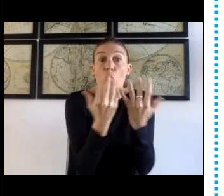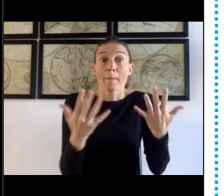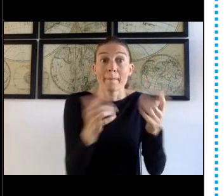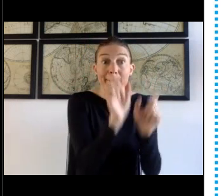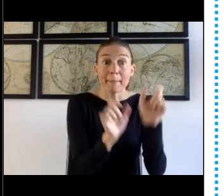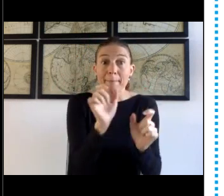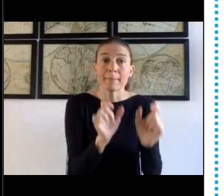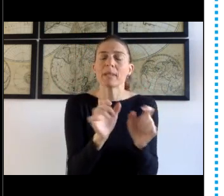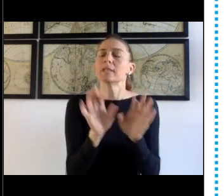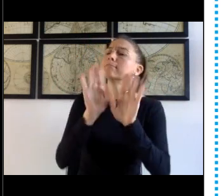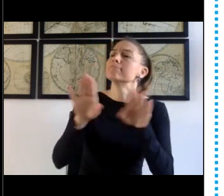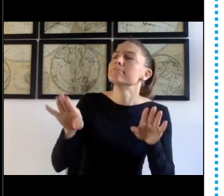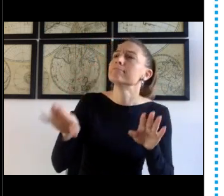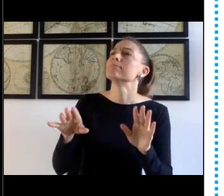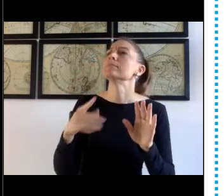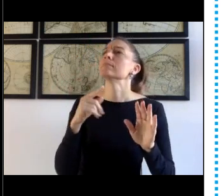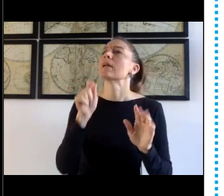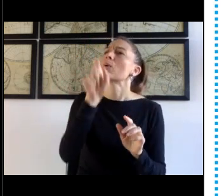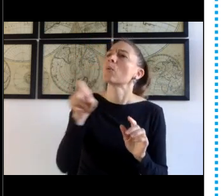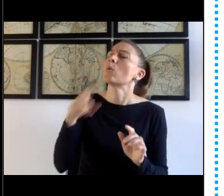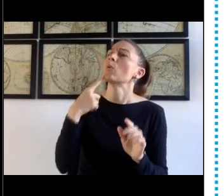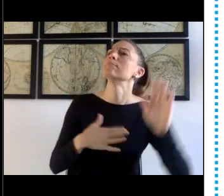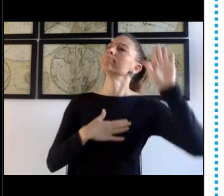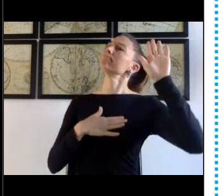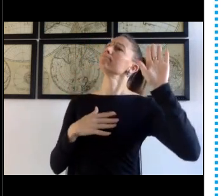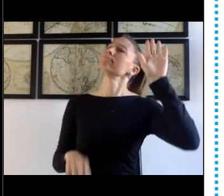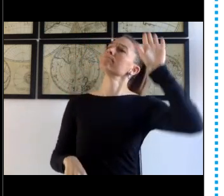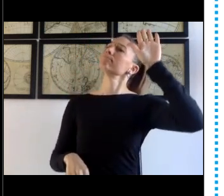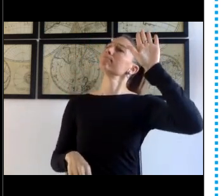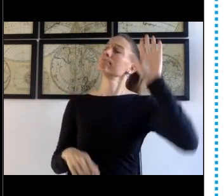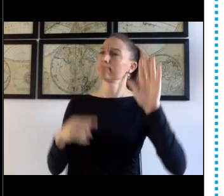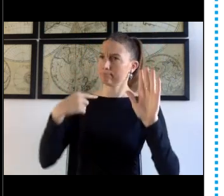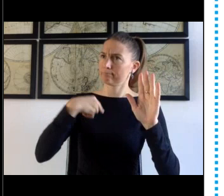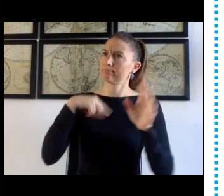to step down because of the overbooking.